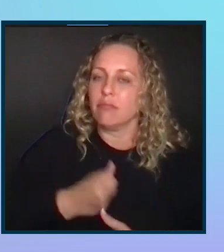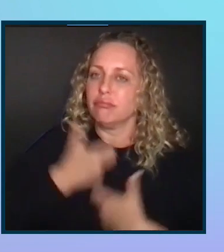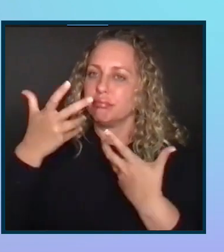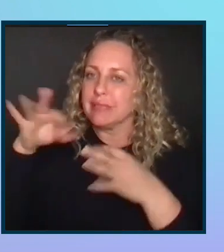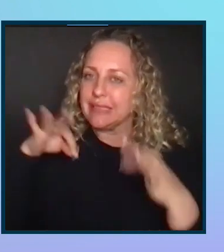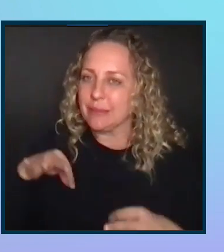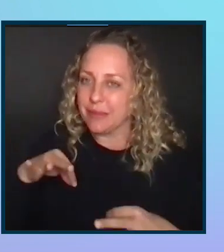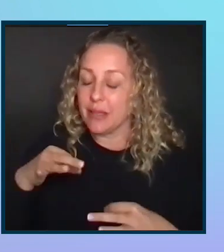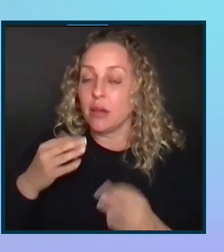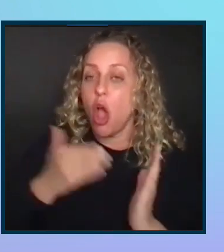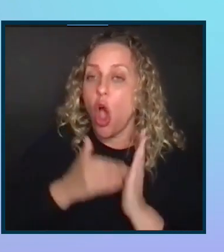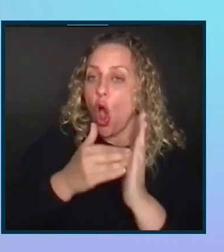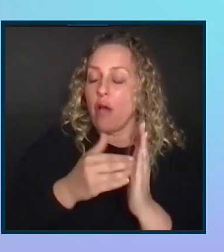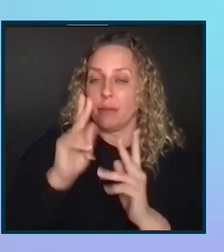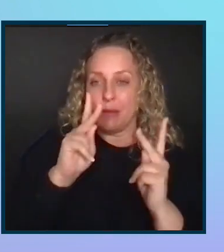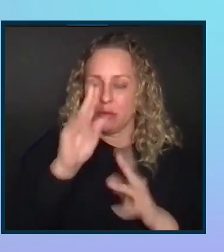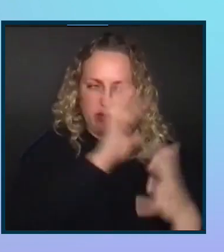Because often times, people confuse Universal Design